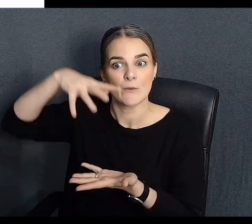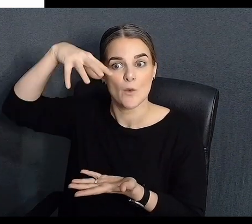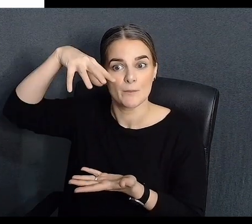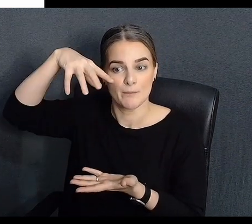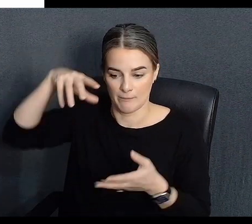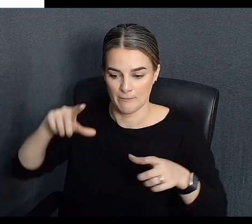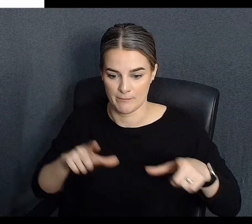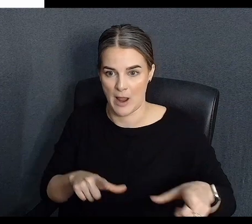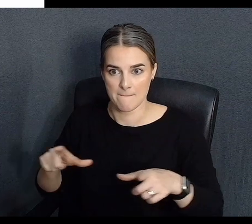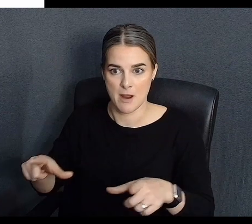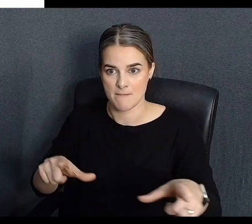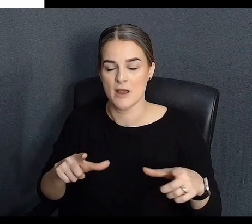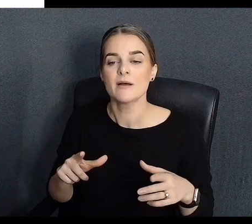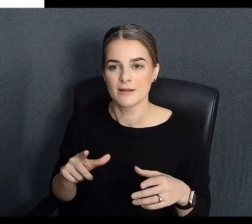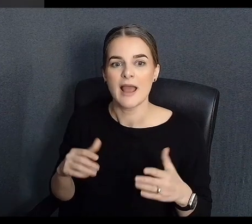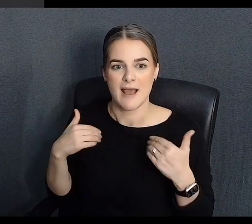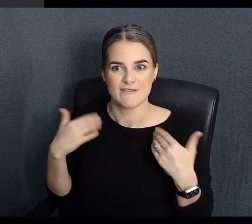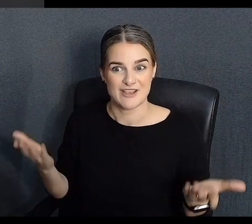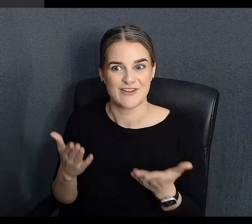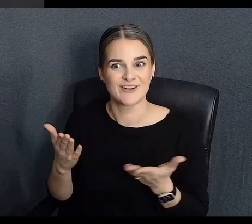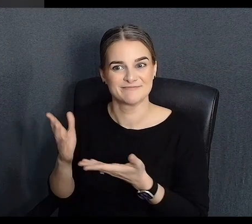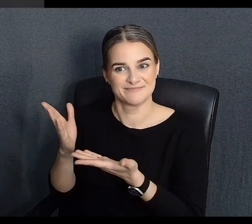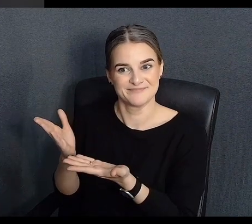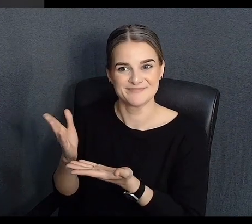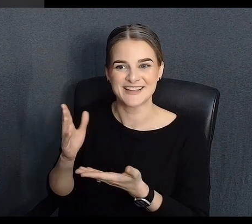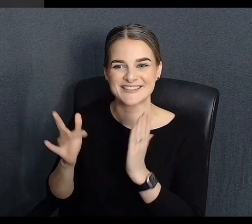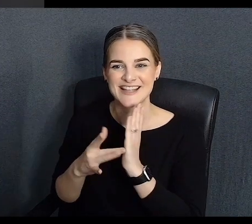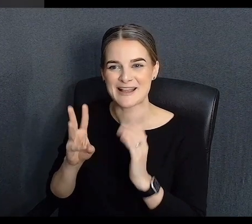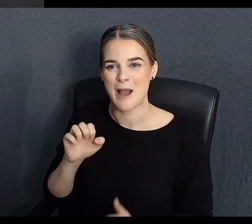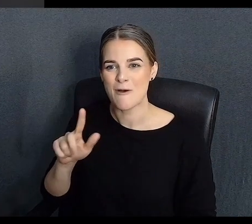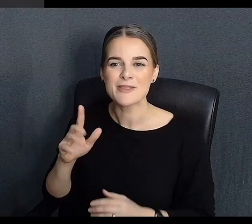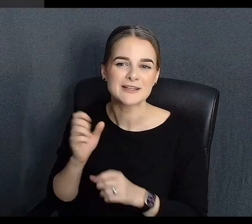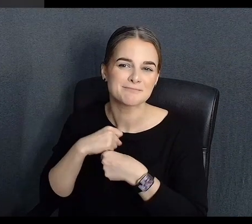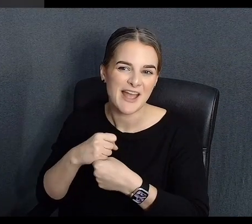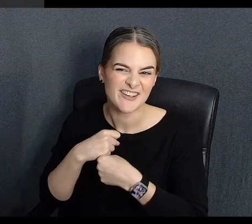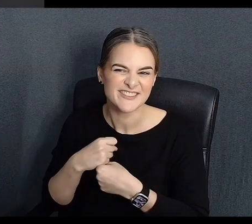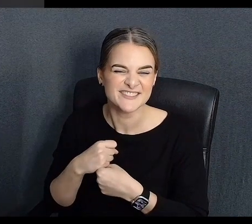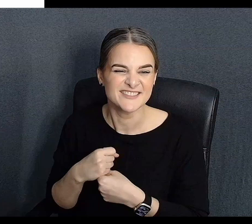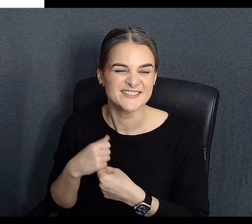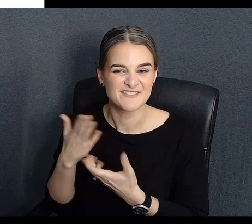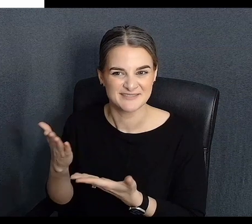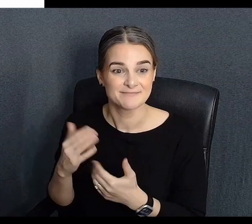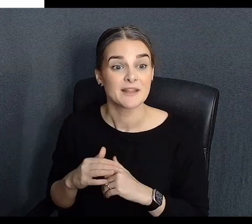key cards that TechOWL does make. So to go over more information about our general funding